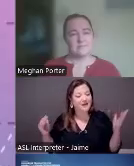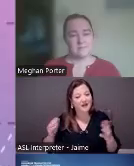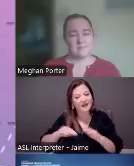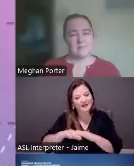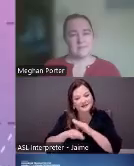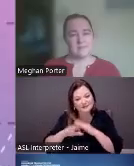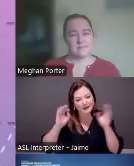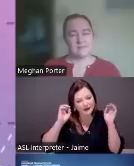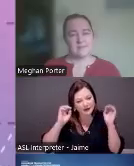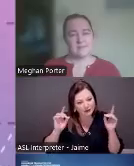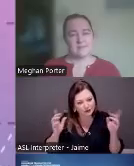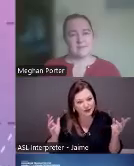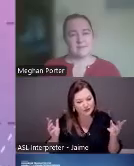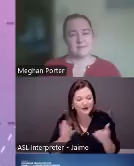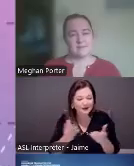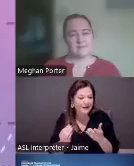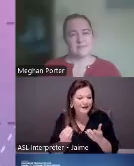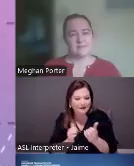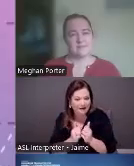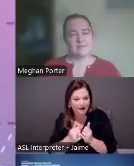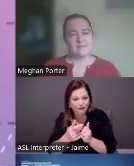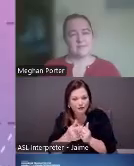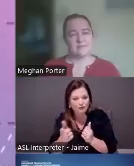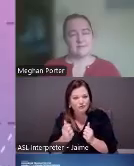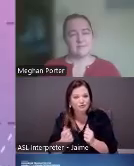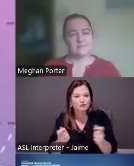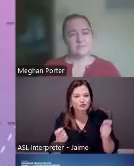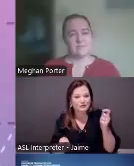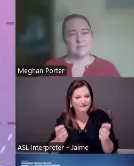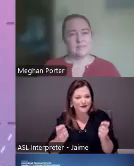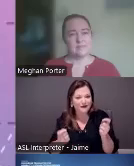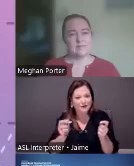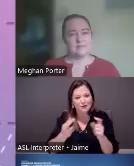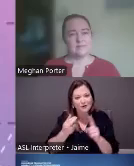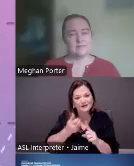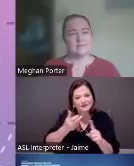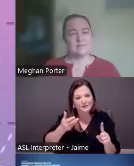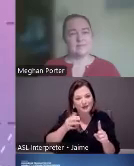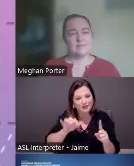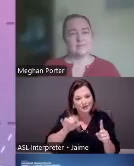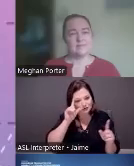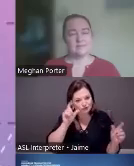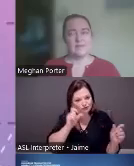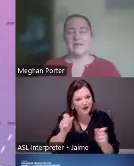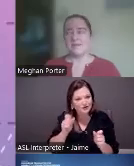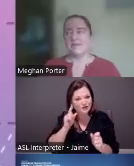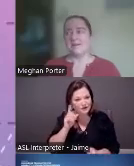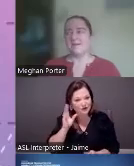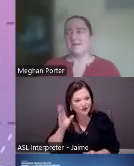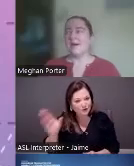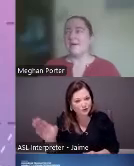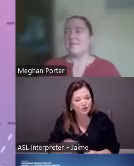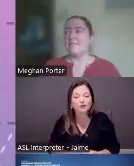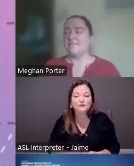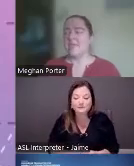and how might you refine or expand that strategy in future efforts?" Yeah.